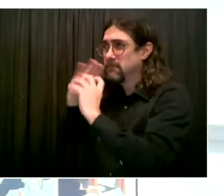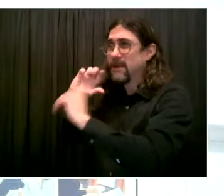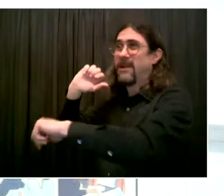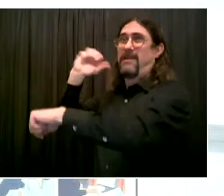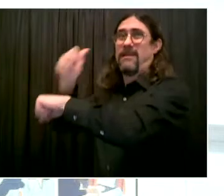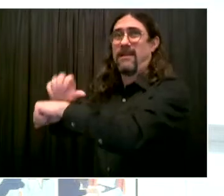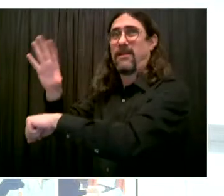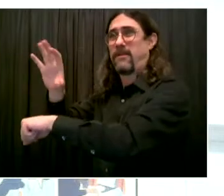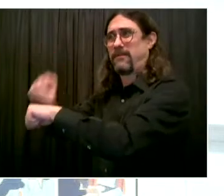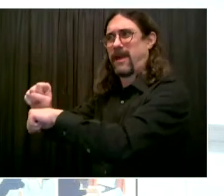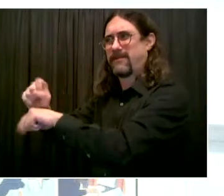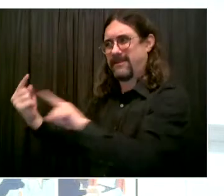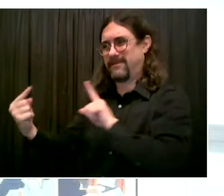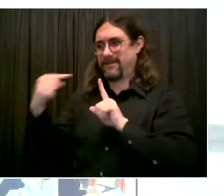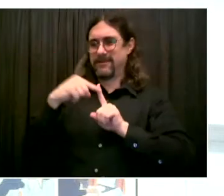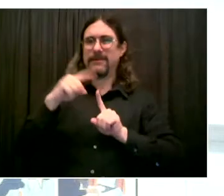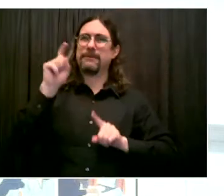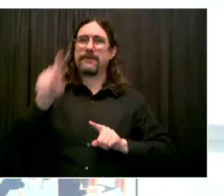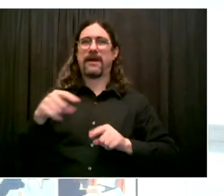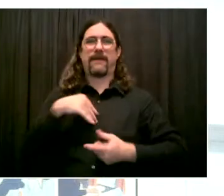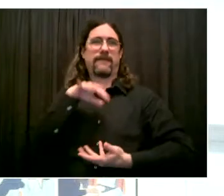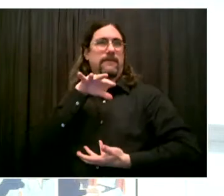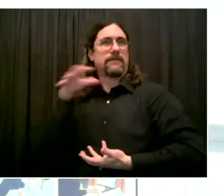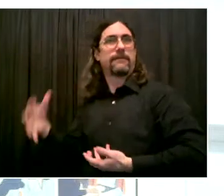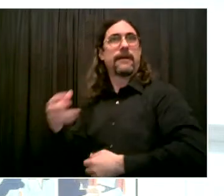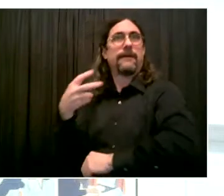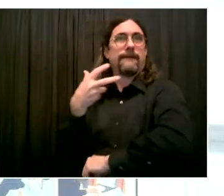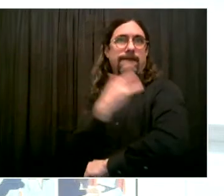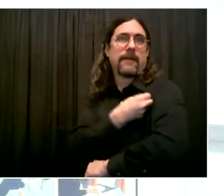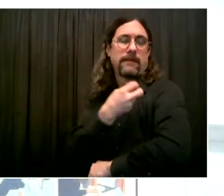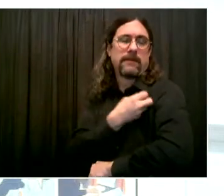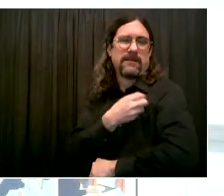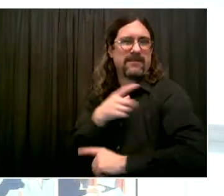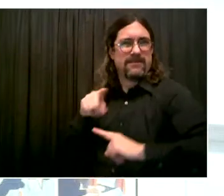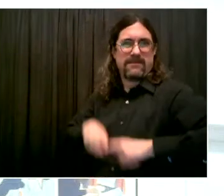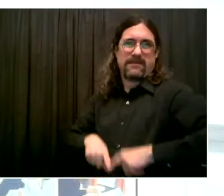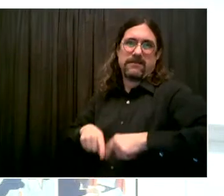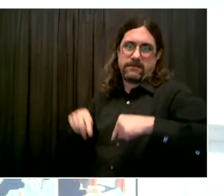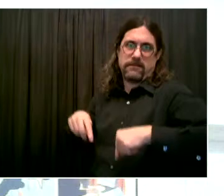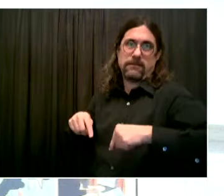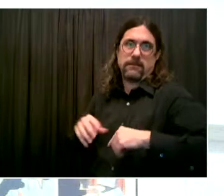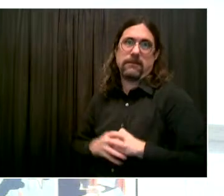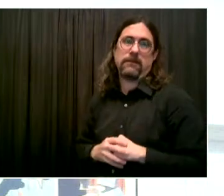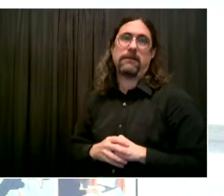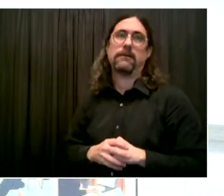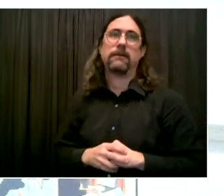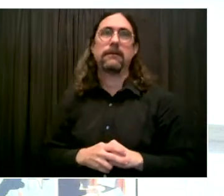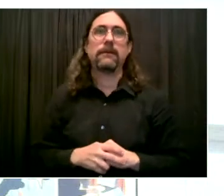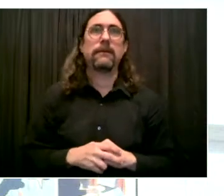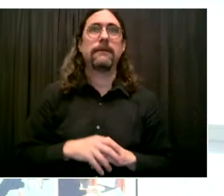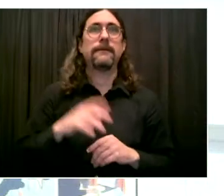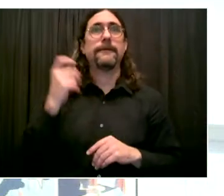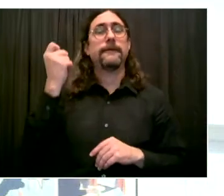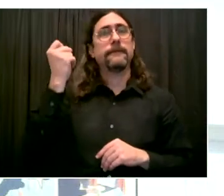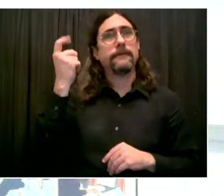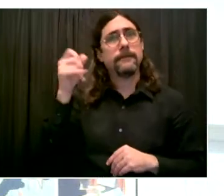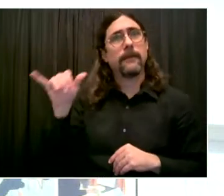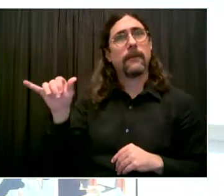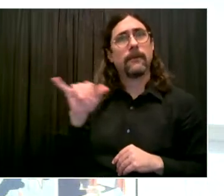WE HAVE TO O DELIVER R ESTHE E I- HOME VACCINATIONS WHICH THE MAYOR HAS DESCRIBED